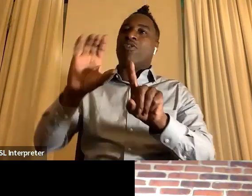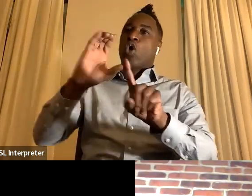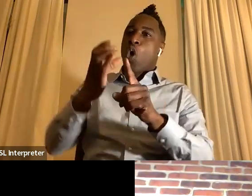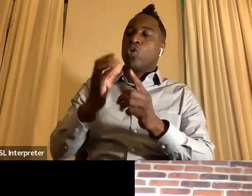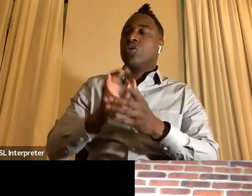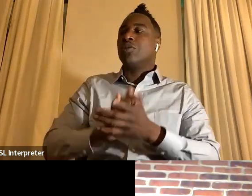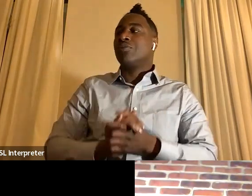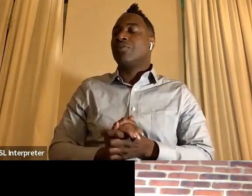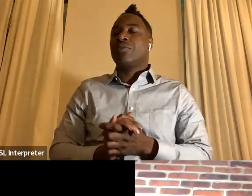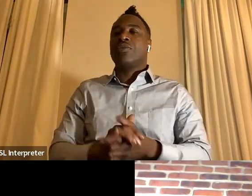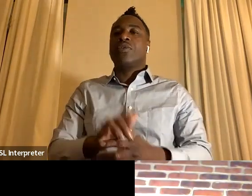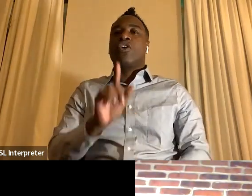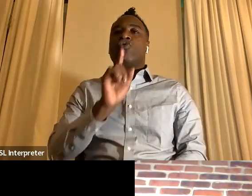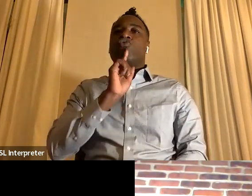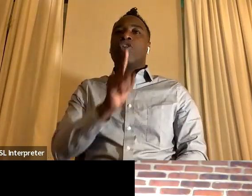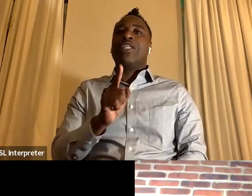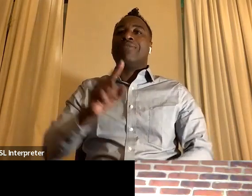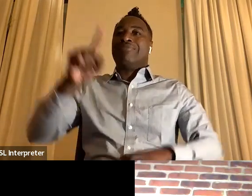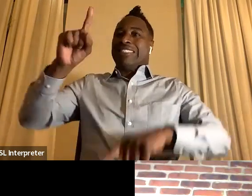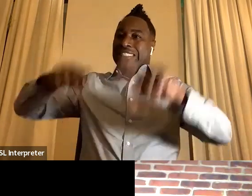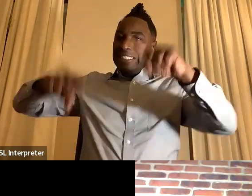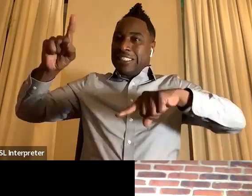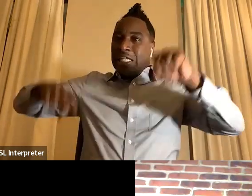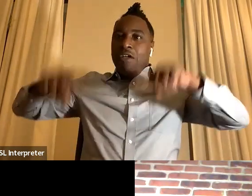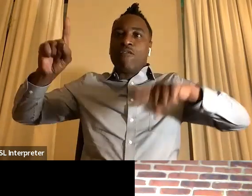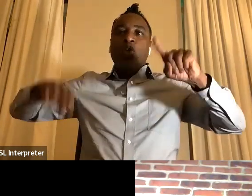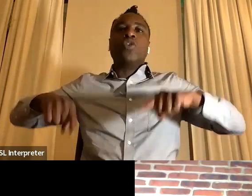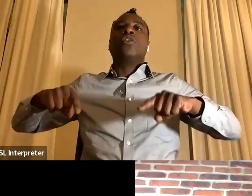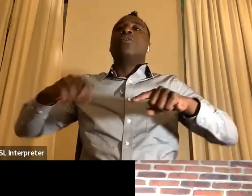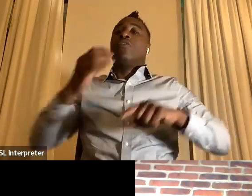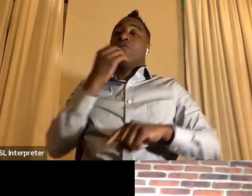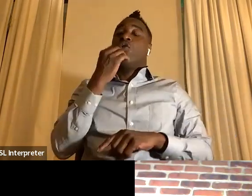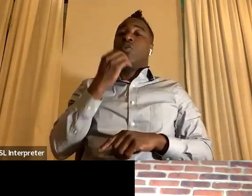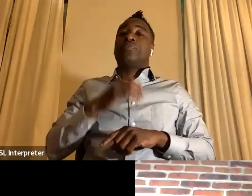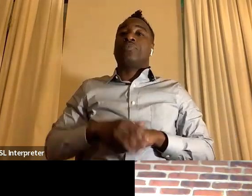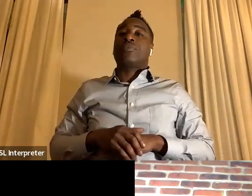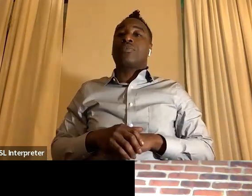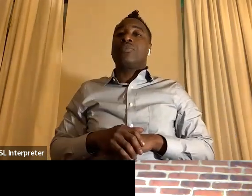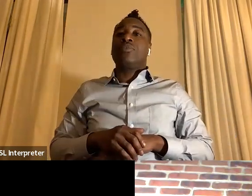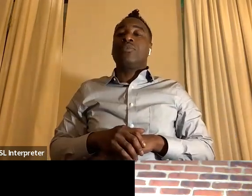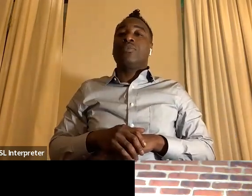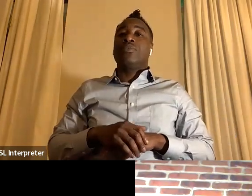diff like diverse and find the type of food that I eat. And this is like now I'm more intentional